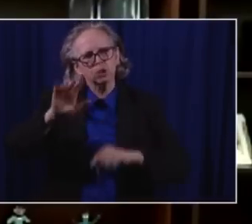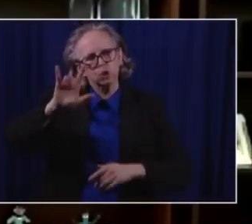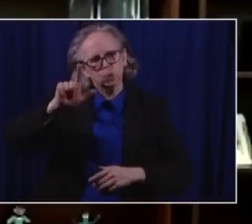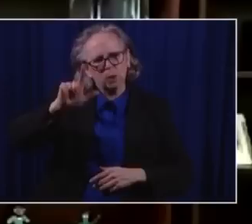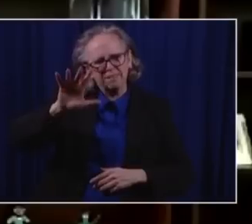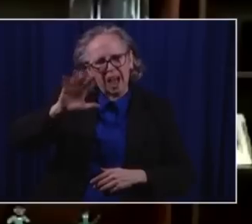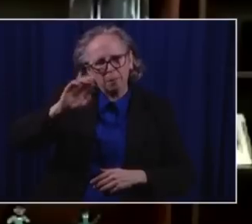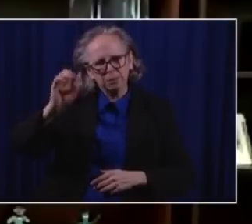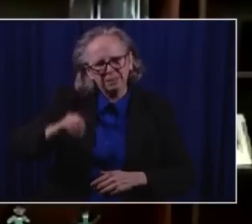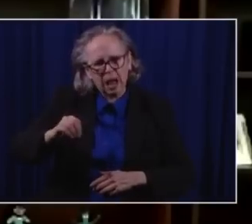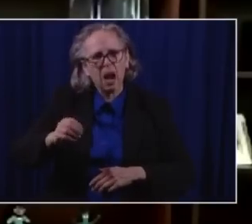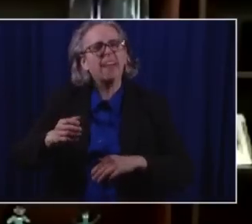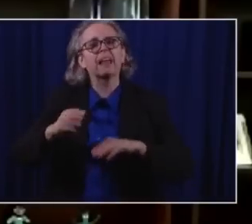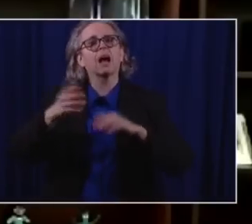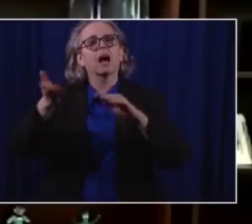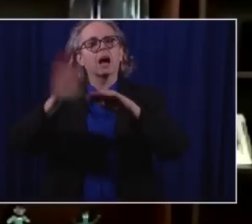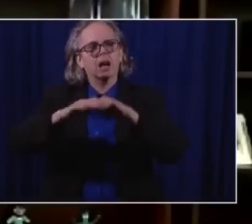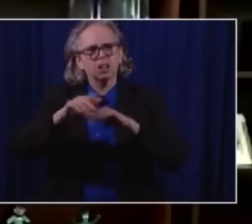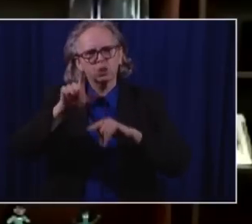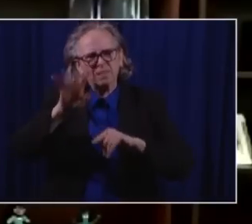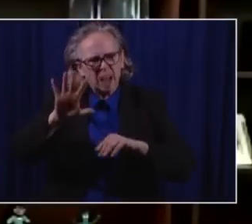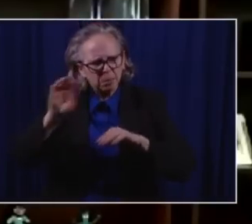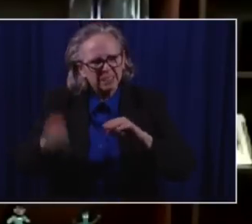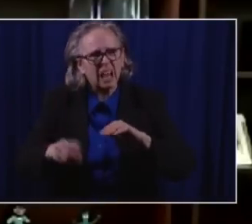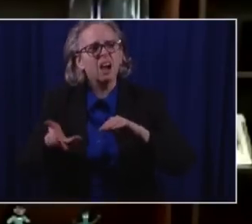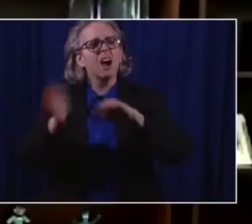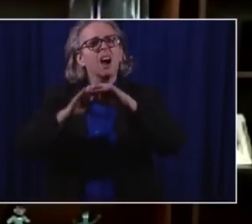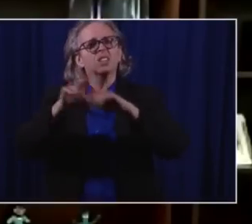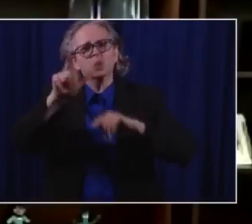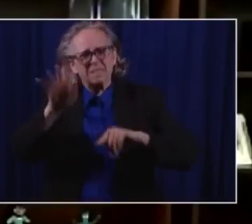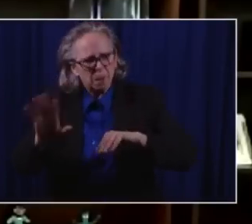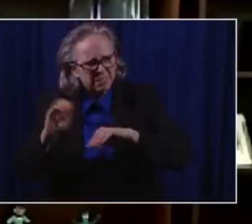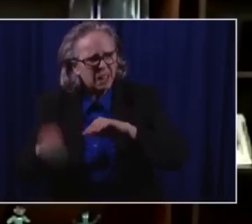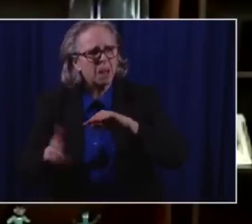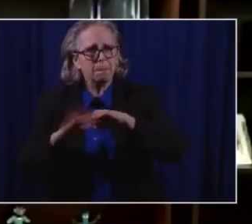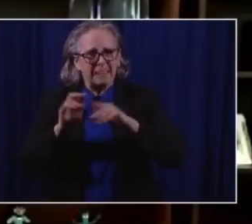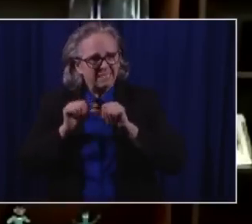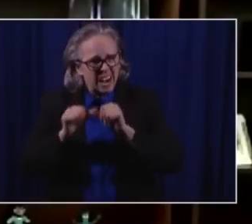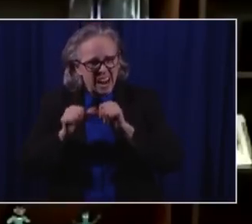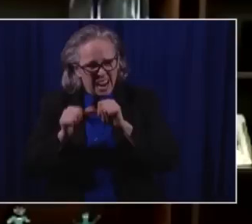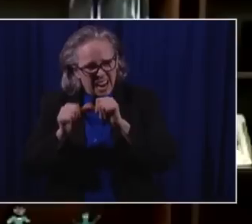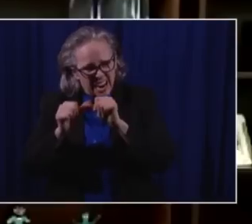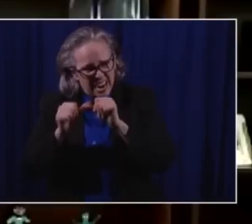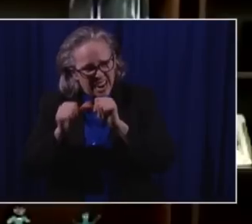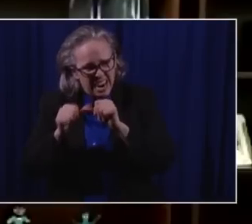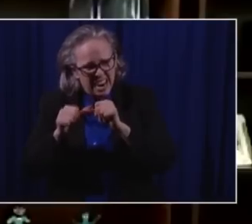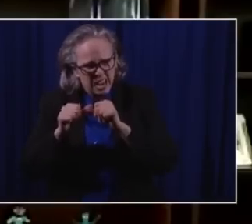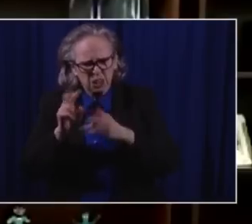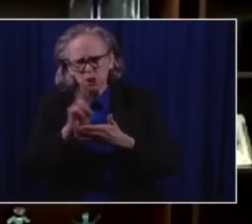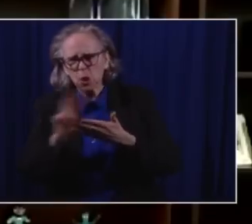real time and and I think the point that is saying is that it couple weeks I think you can anticipate that at the rate we're doing that you'd see at